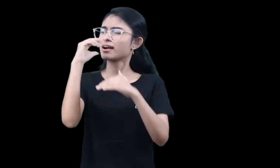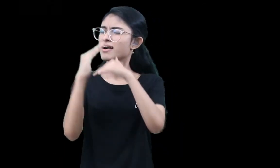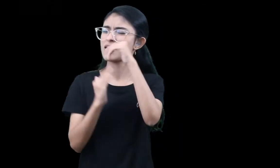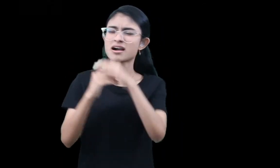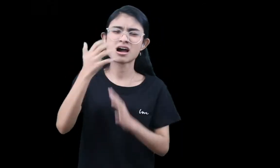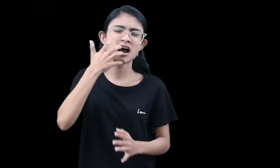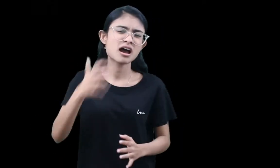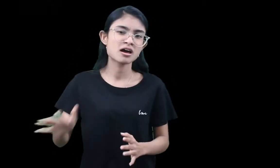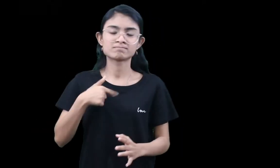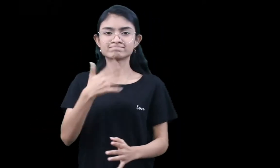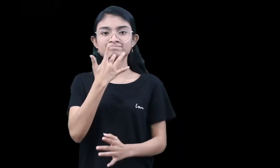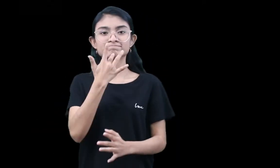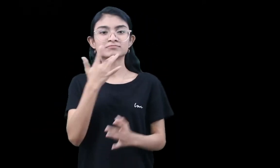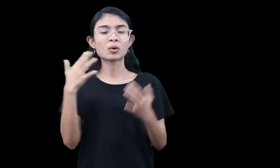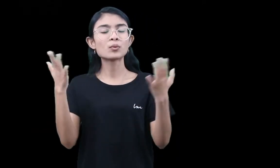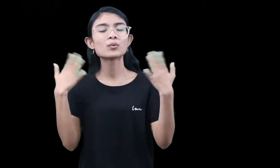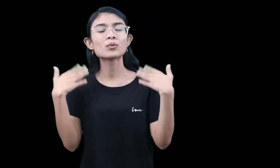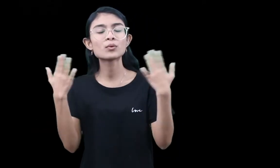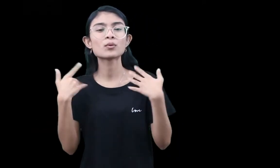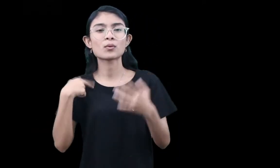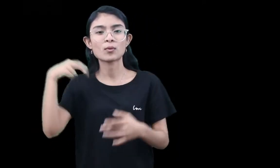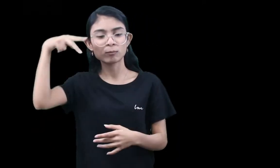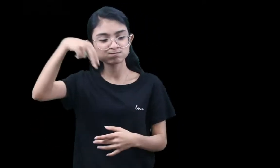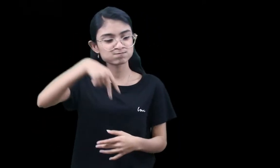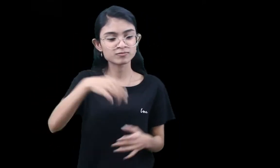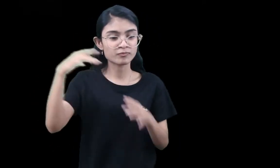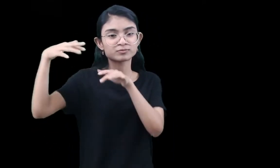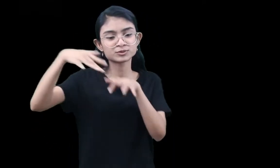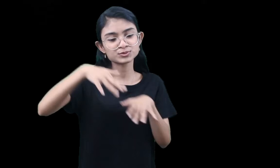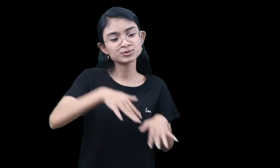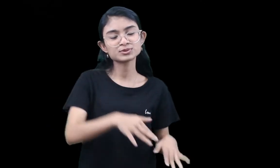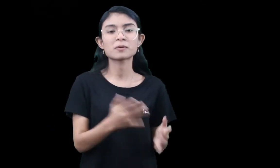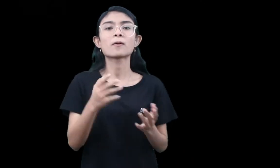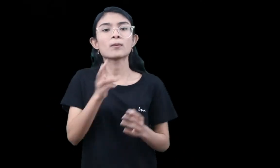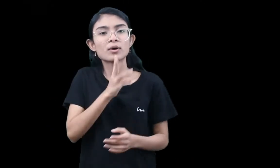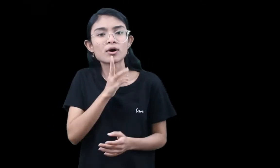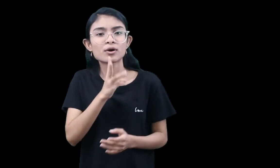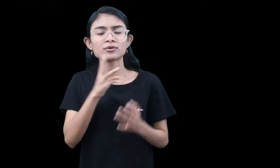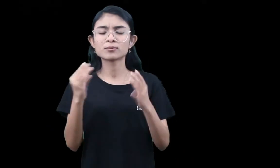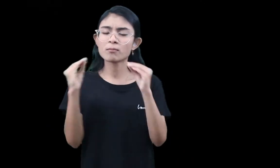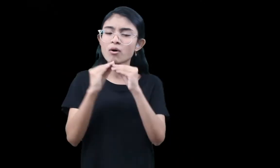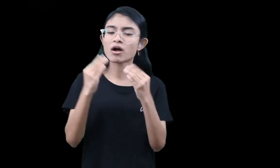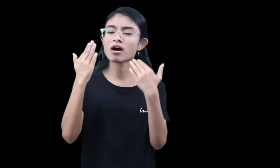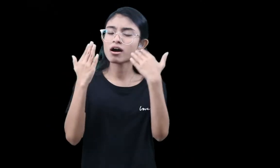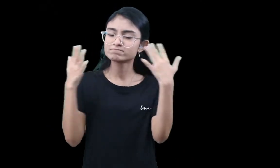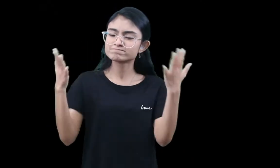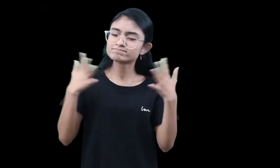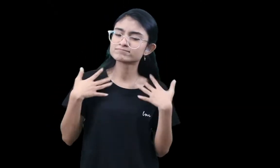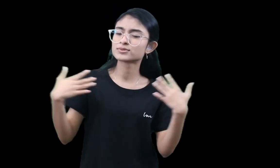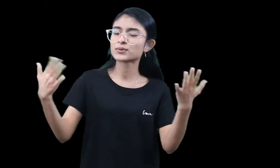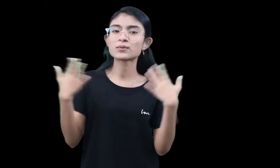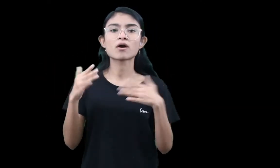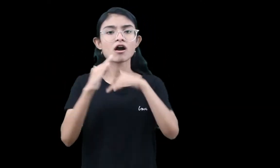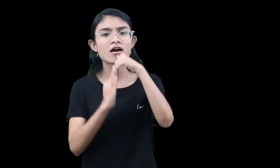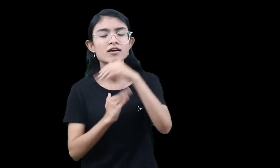I love cool temperatures. I enjoy the peace of lakes and streams. That's where I am happiest.